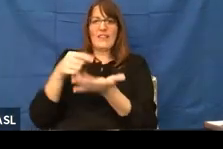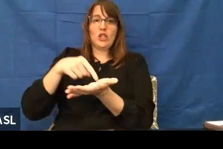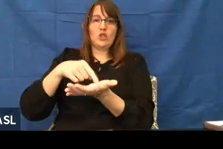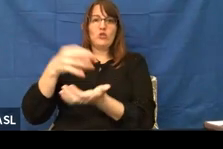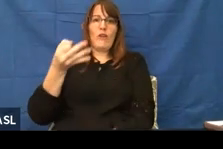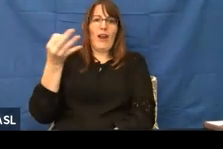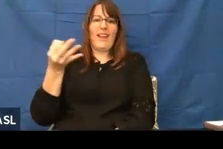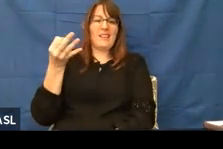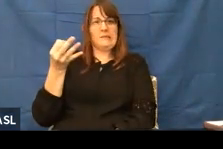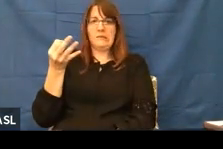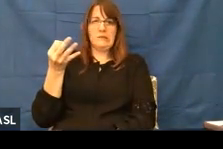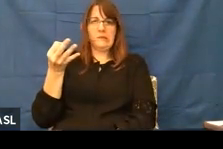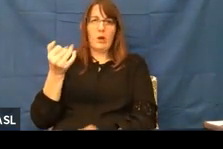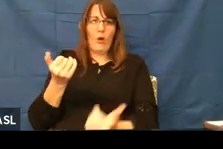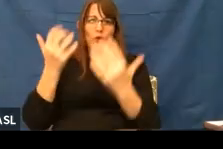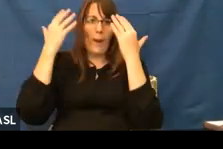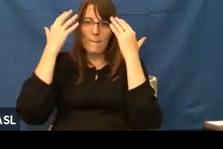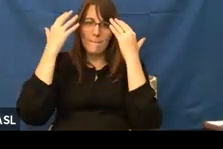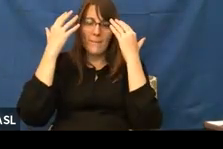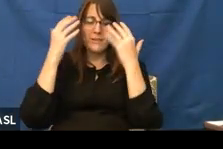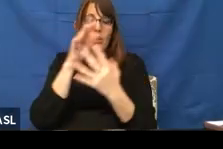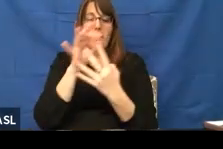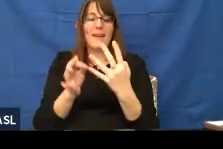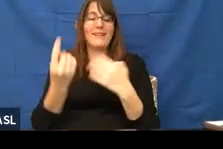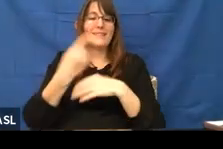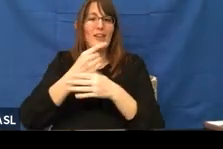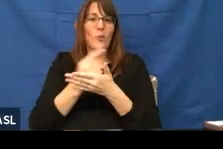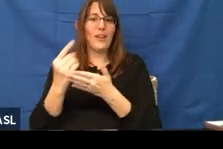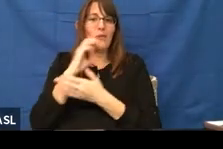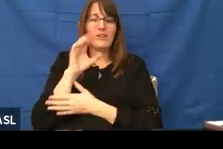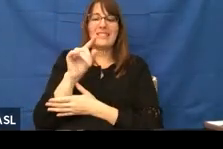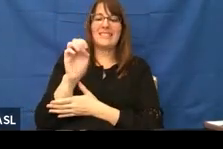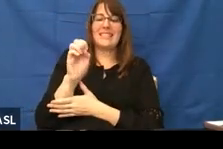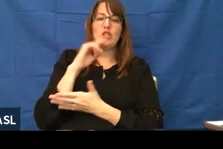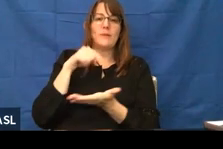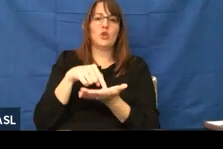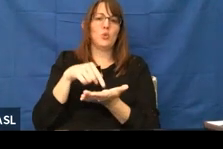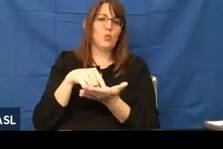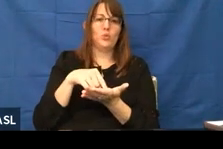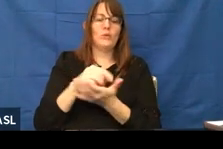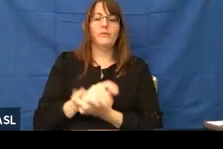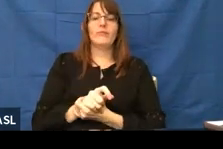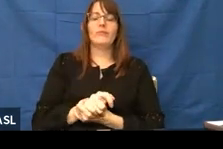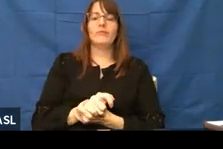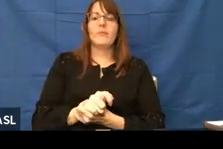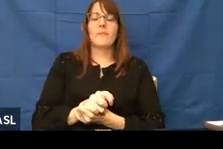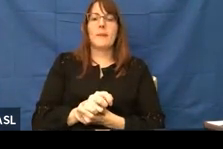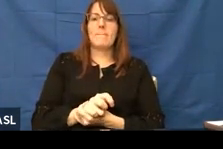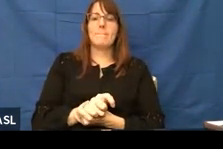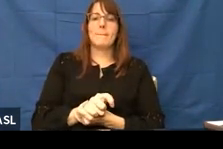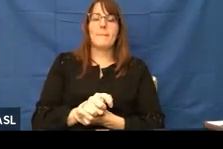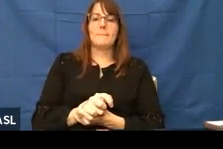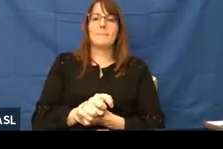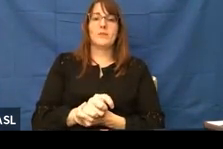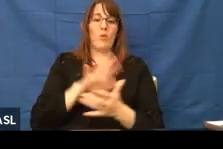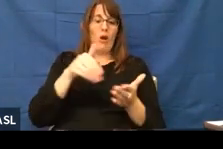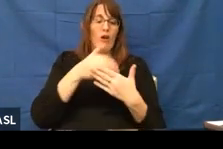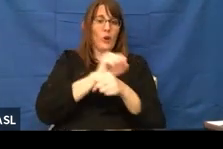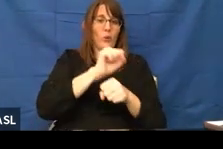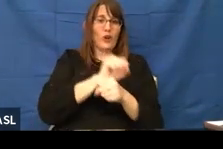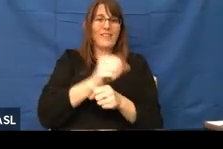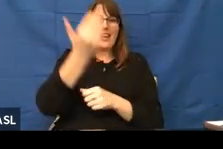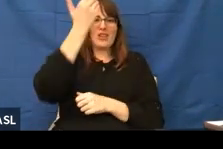Allison Frenzel : That's overwhelming. So maybe pick a different day. The week for their CTE assignments to be do so that they can get that done in a without the stress.